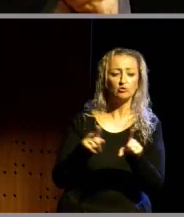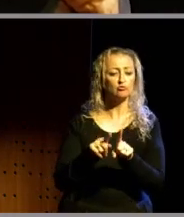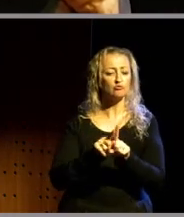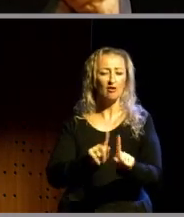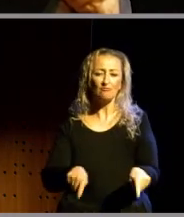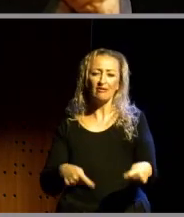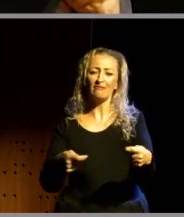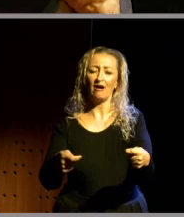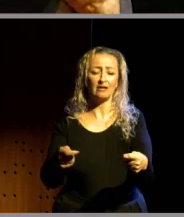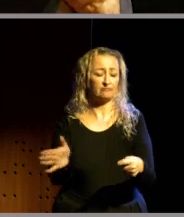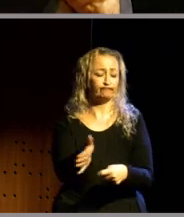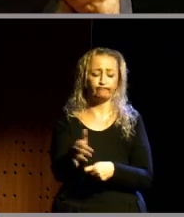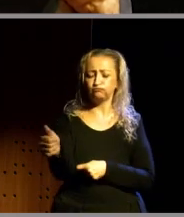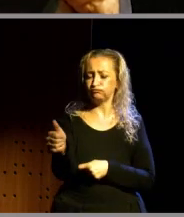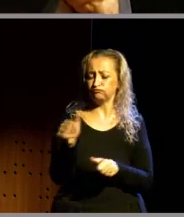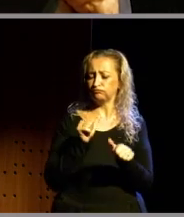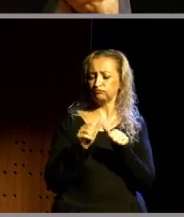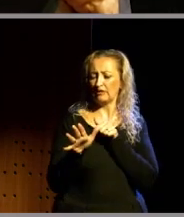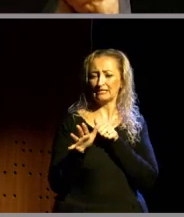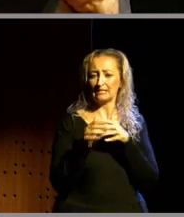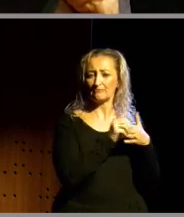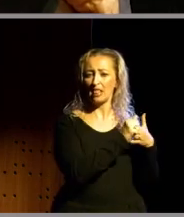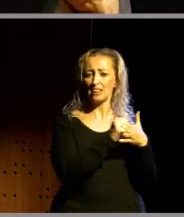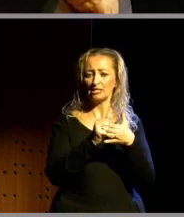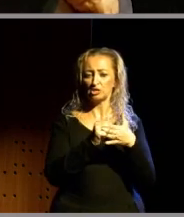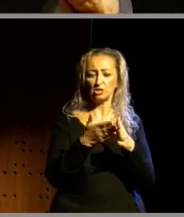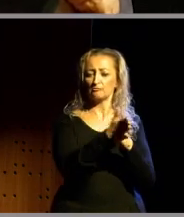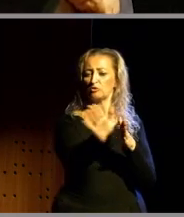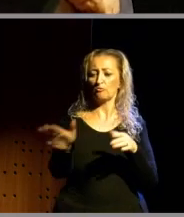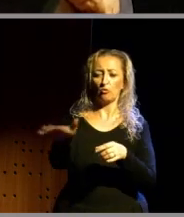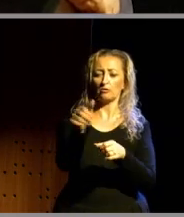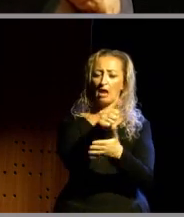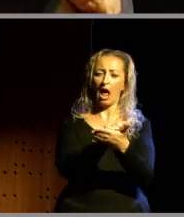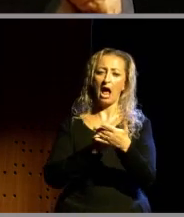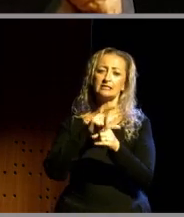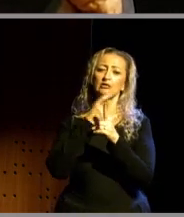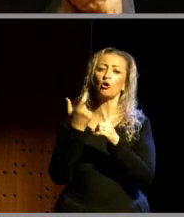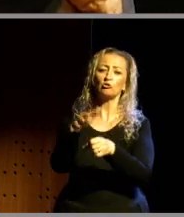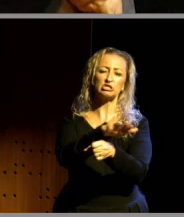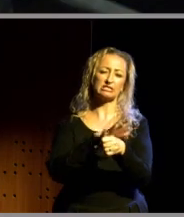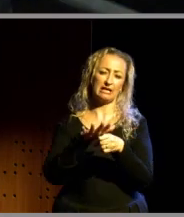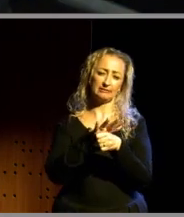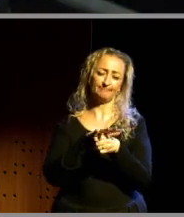leadership more broadly to the arts and culture. The First Nations Arts and Culture Strategy Panel